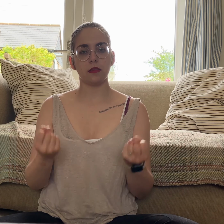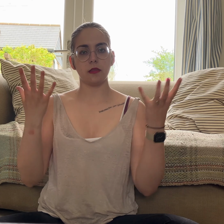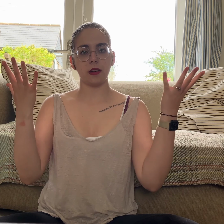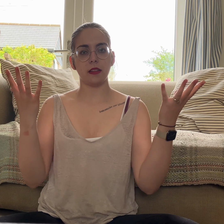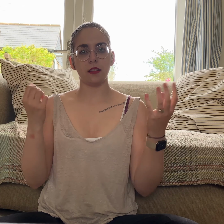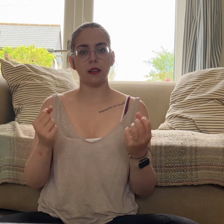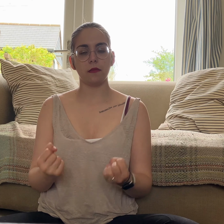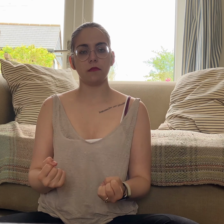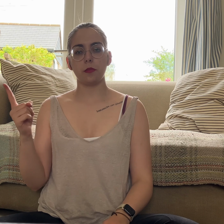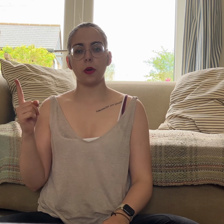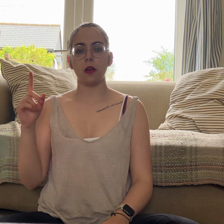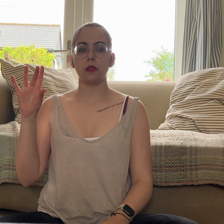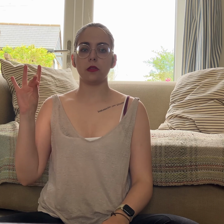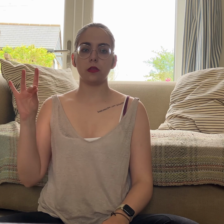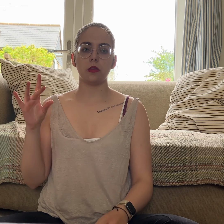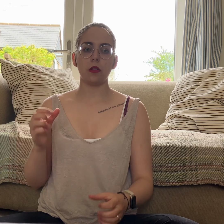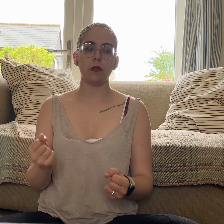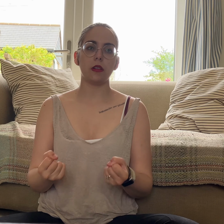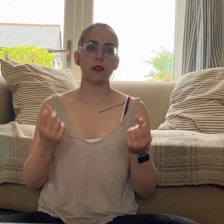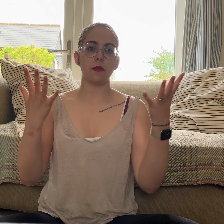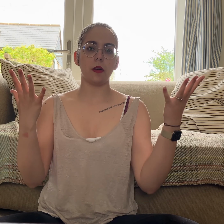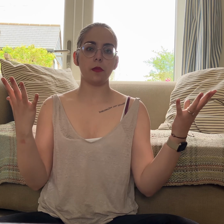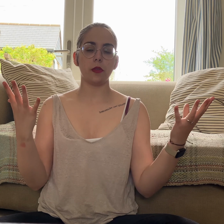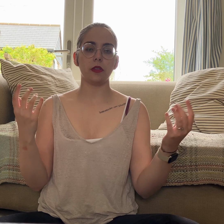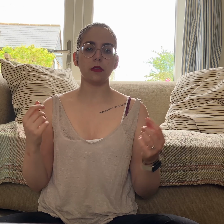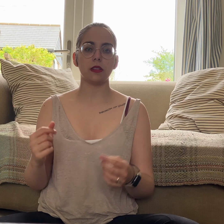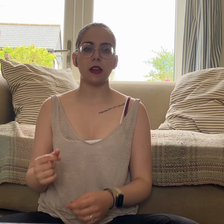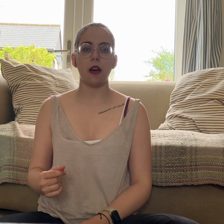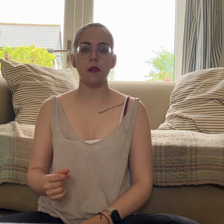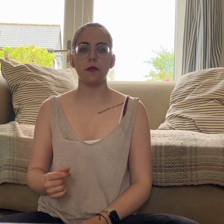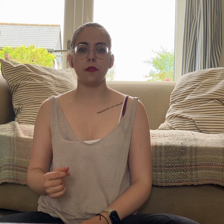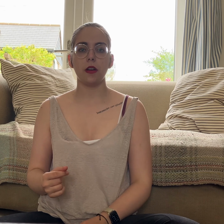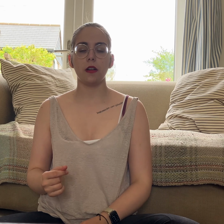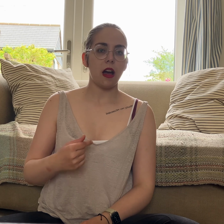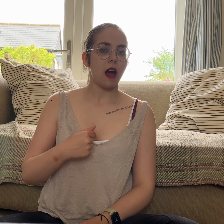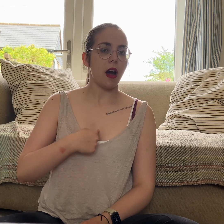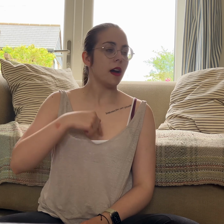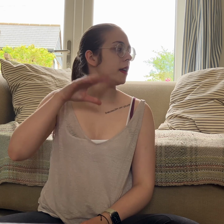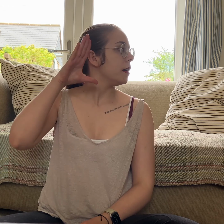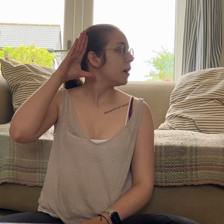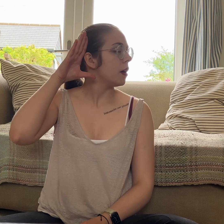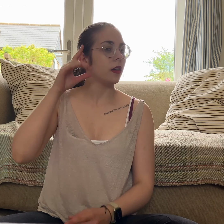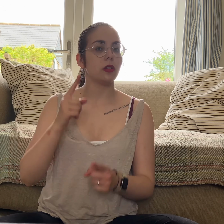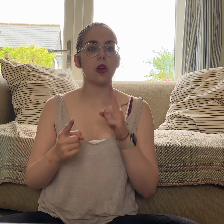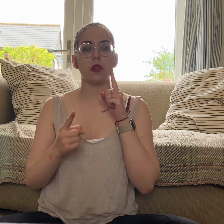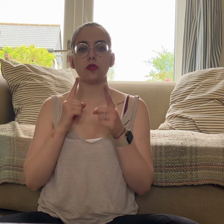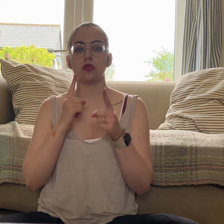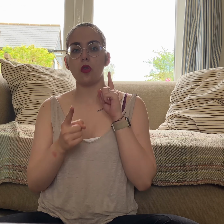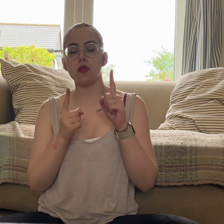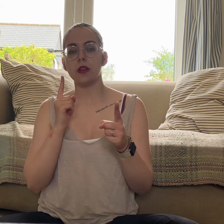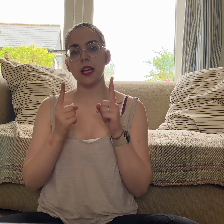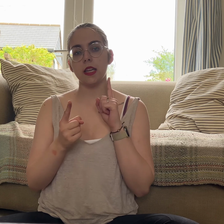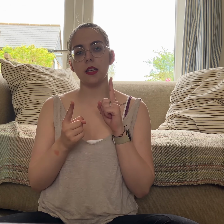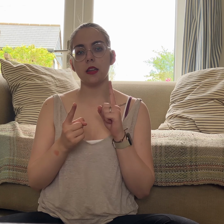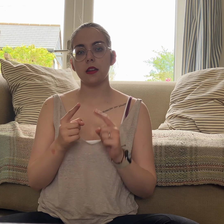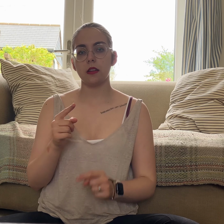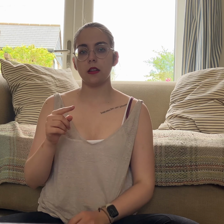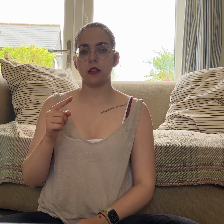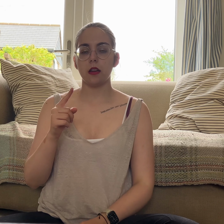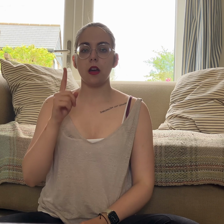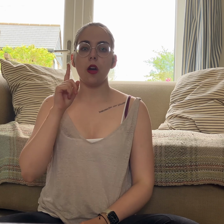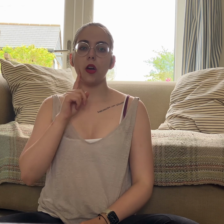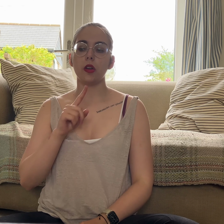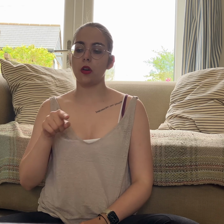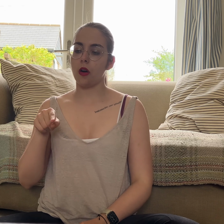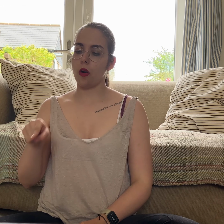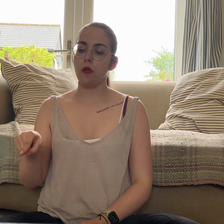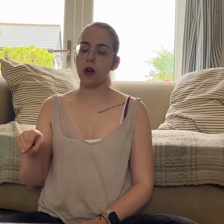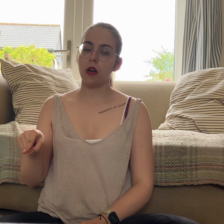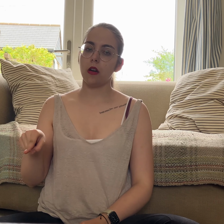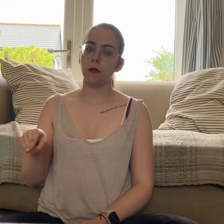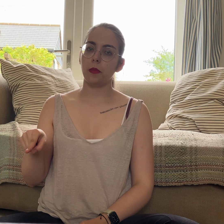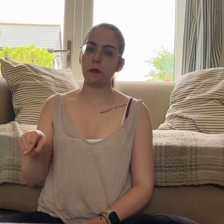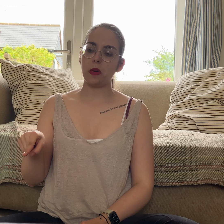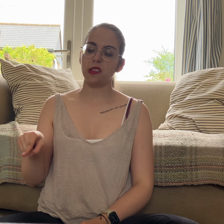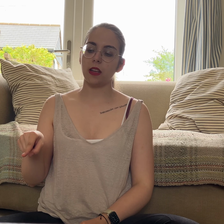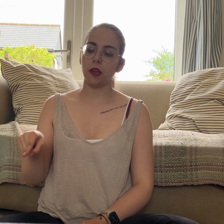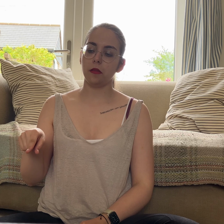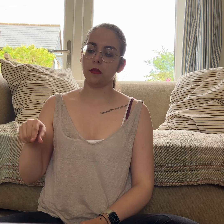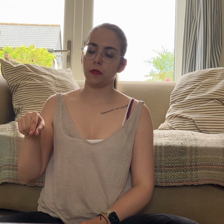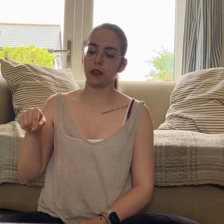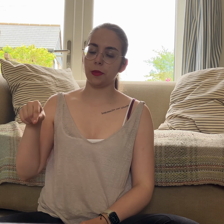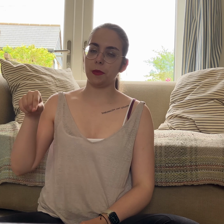"Surrender". "But don't give up on yourself. I heard a story a girl" and point out as we'll be